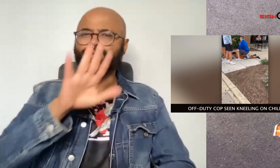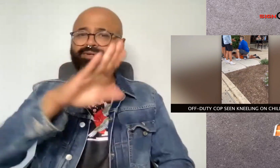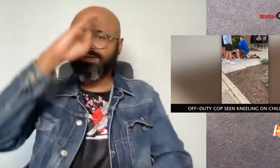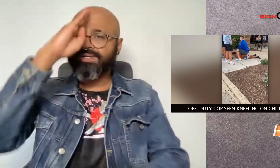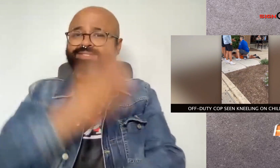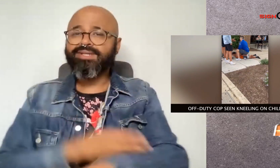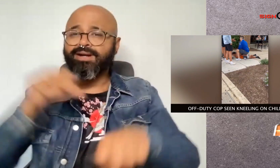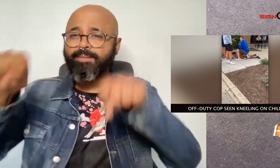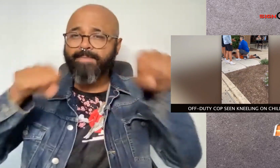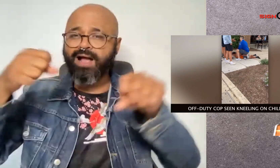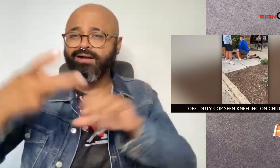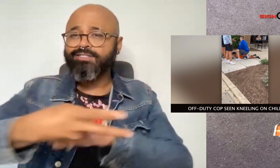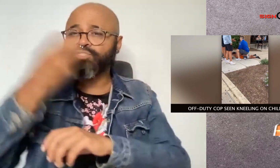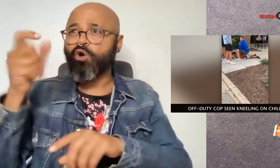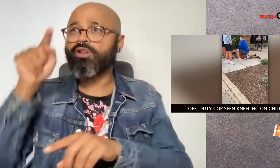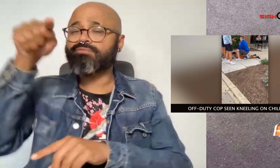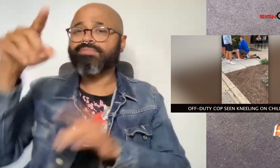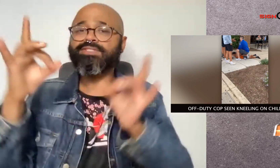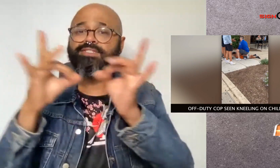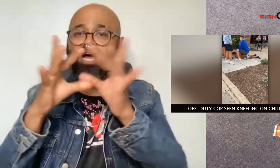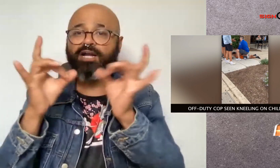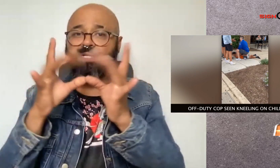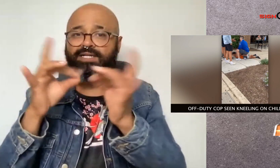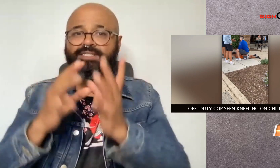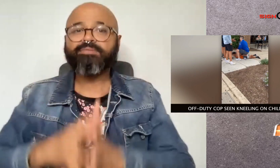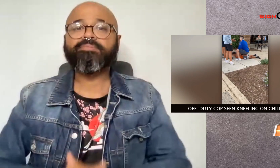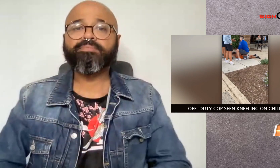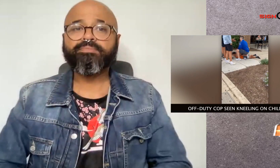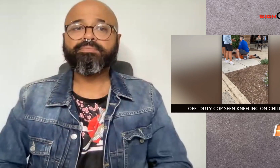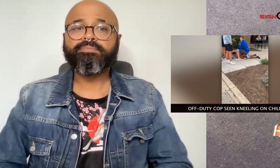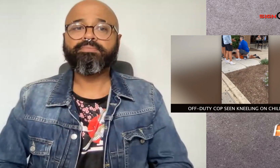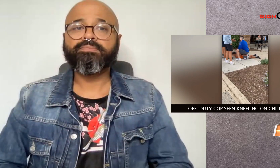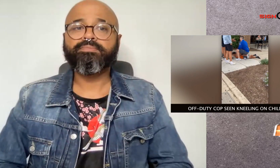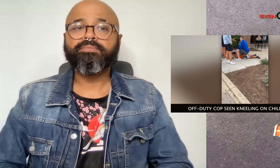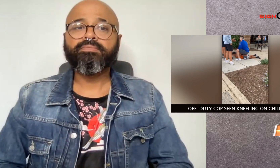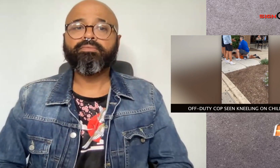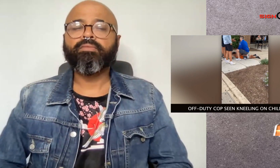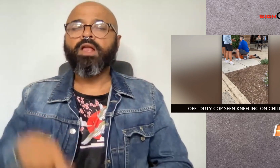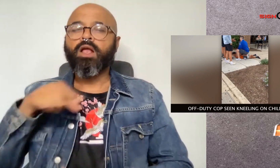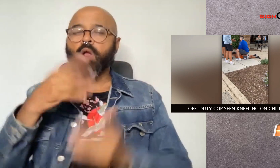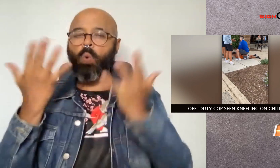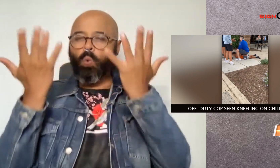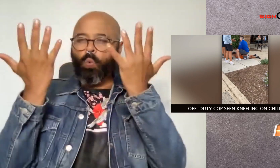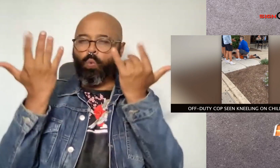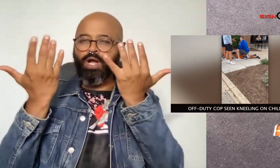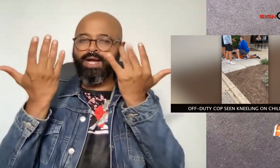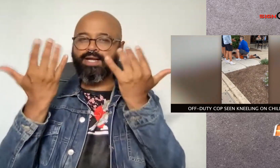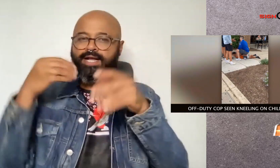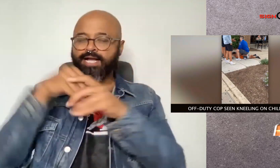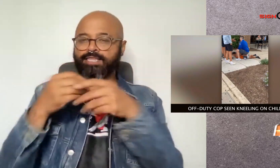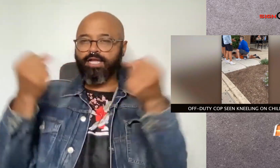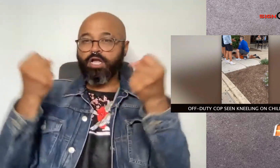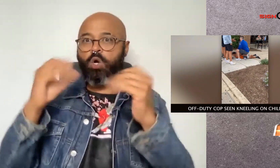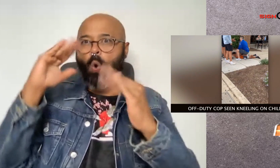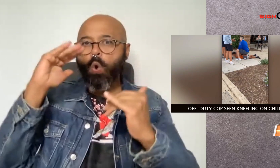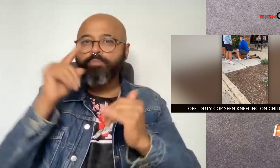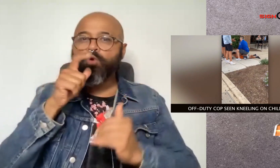duty when he spotted his son's stolen bike at a Starbucks he waited in his car hoping